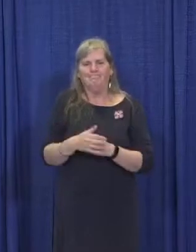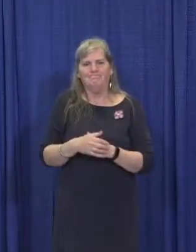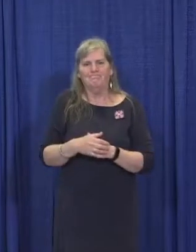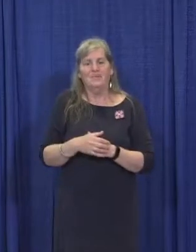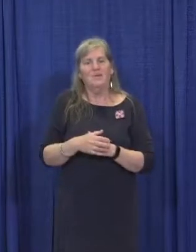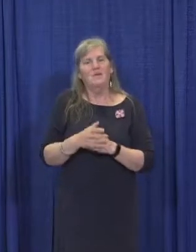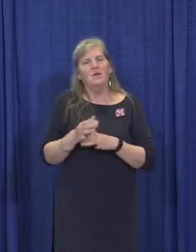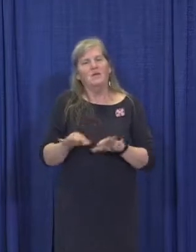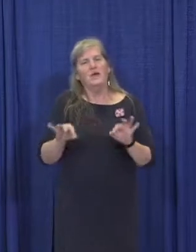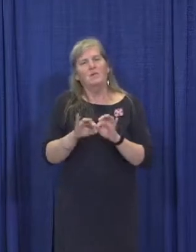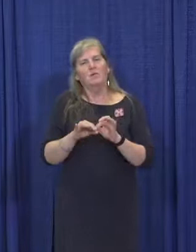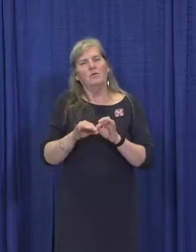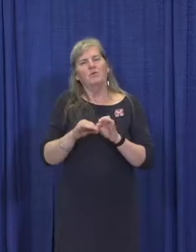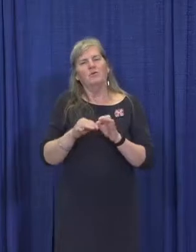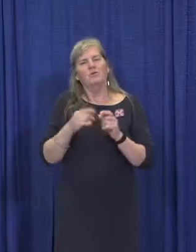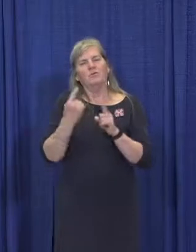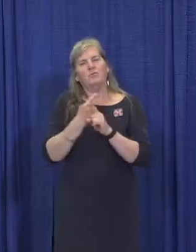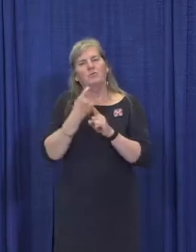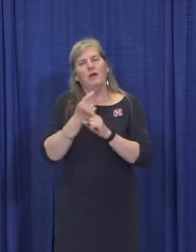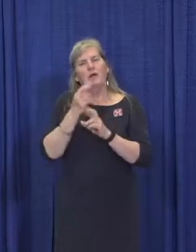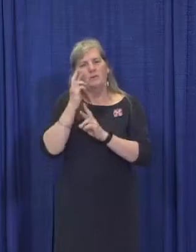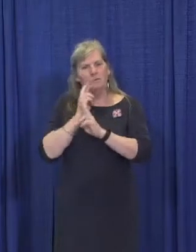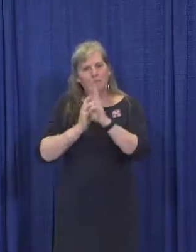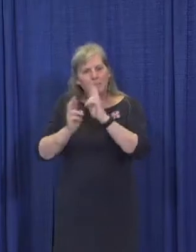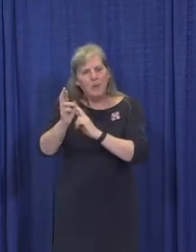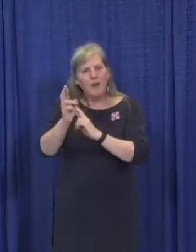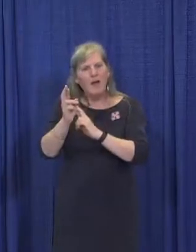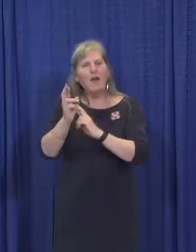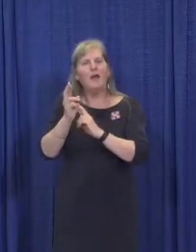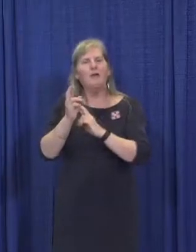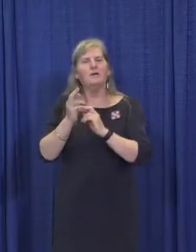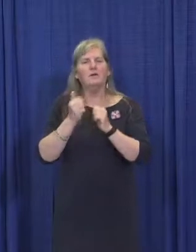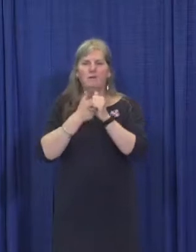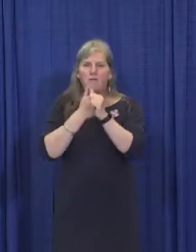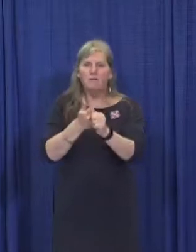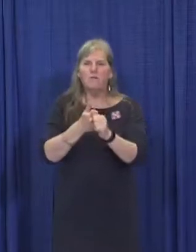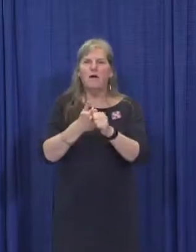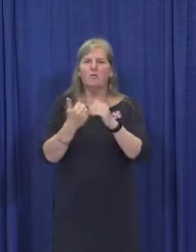living with COVID and as long as you adhere to the recommendations and the